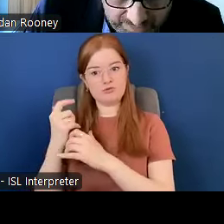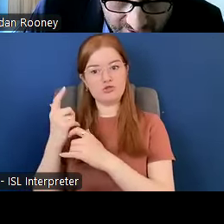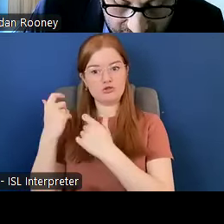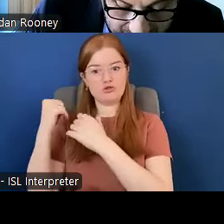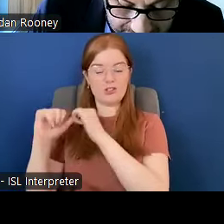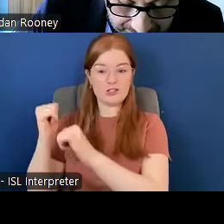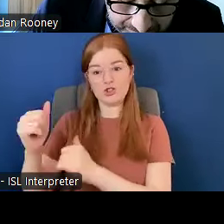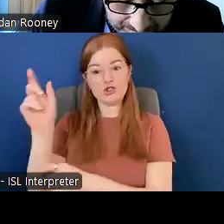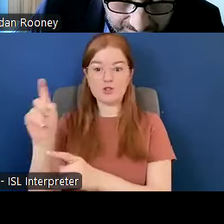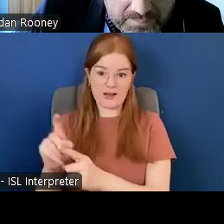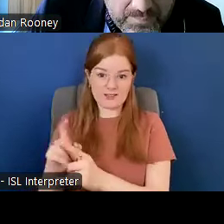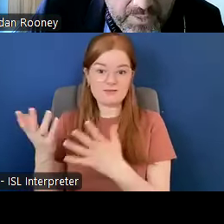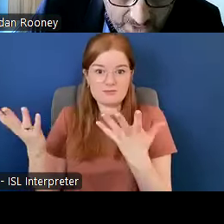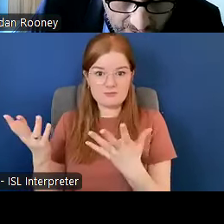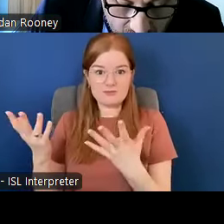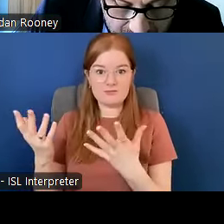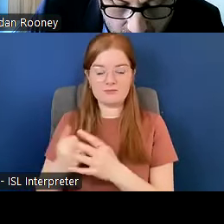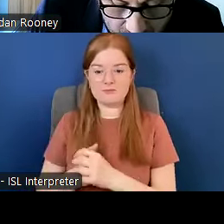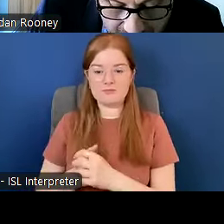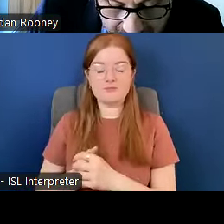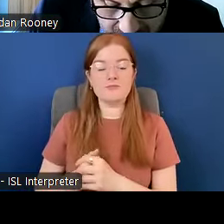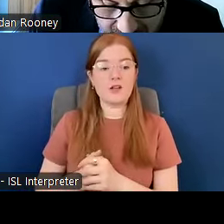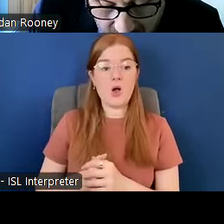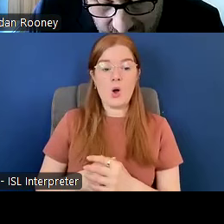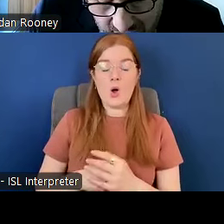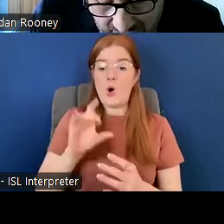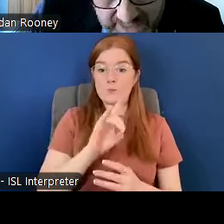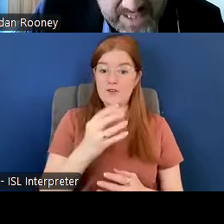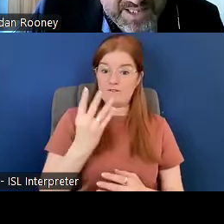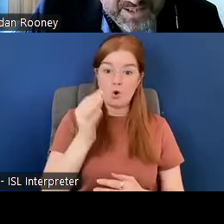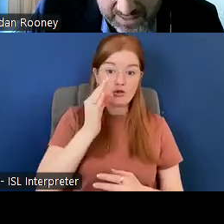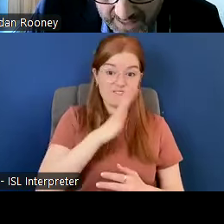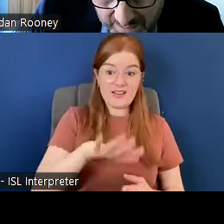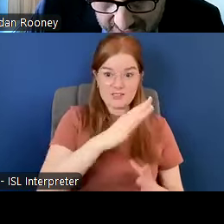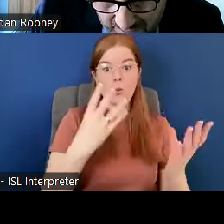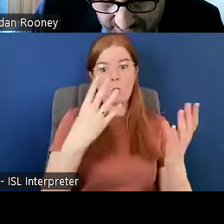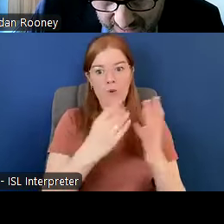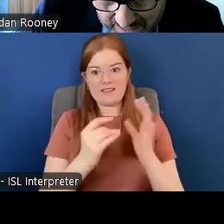conventional. Hone's Four Green Fields, alongside ecclesiastical and domestic pieces,